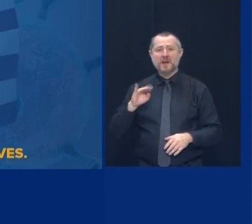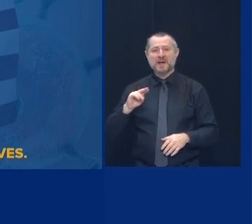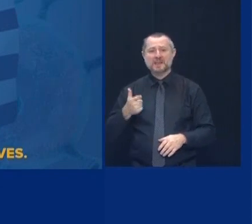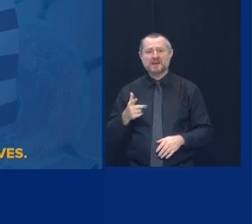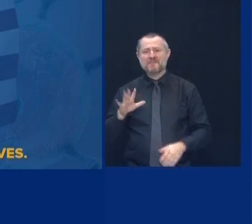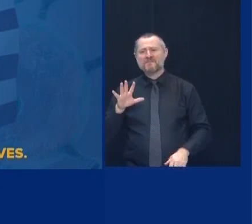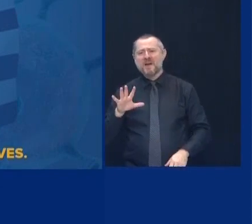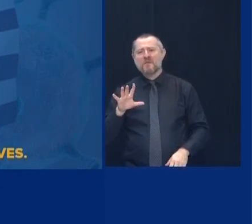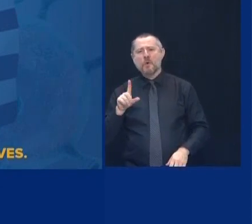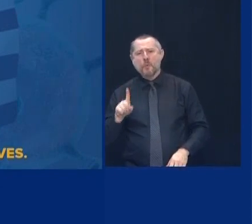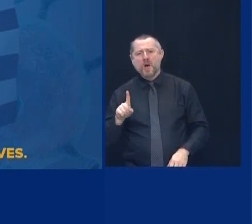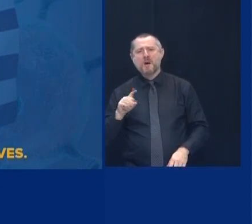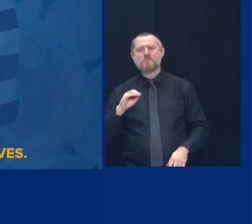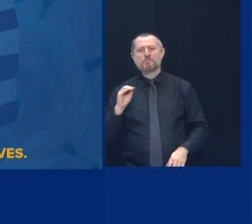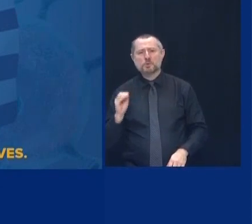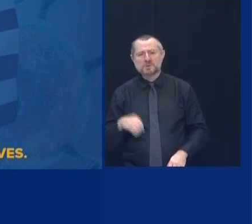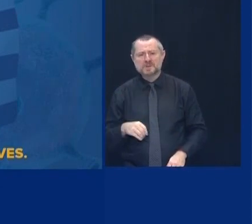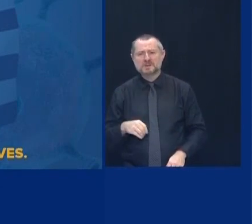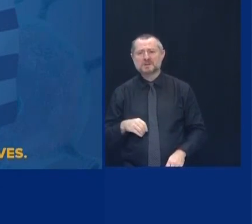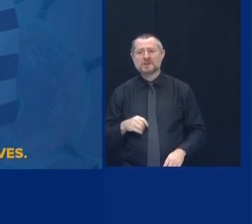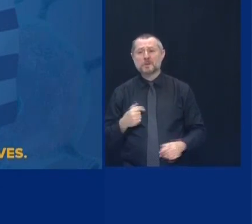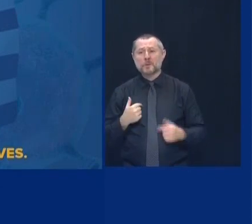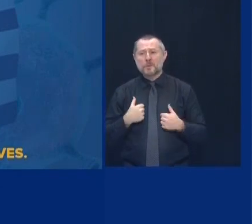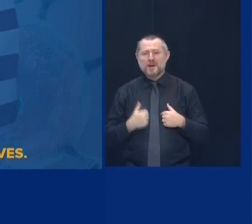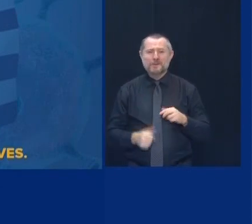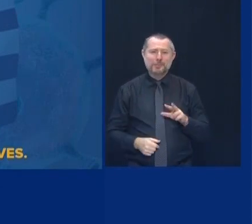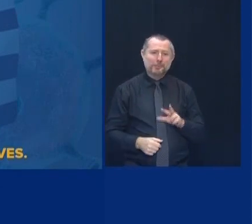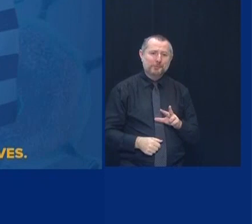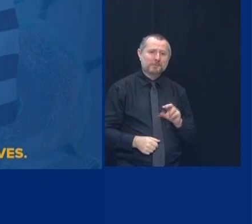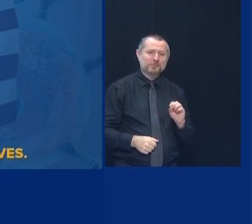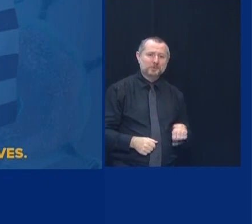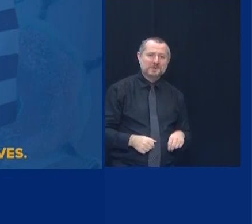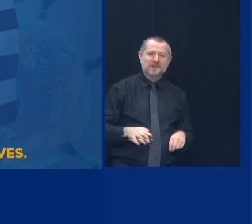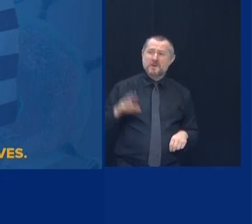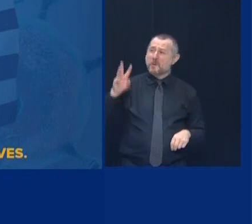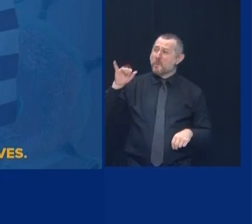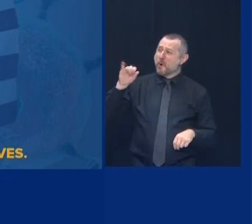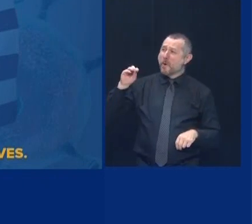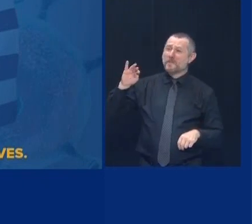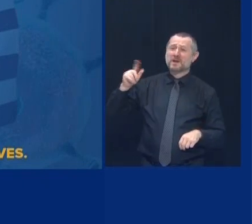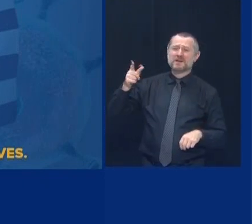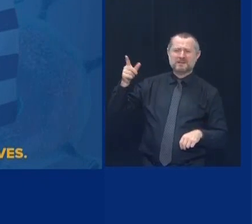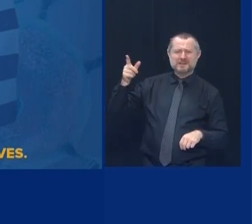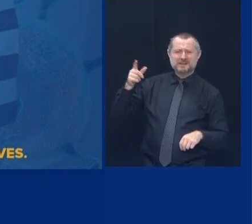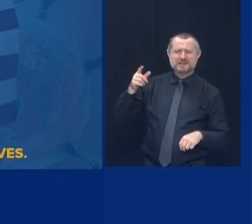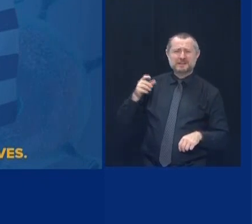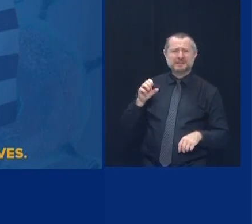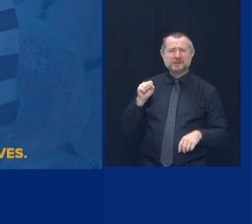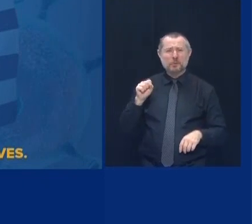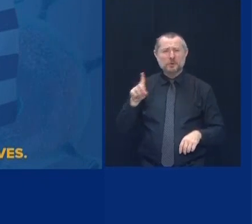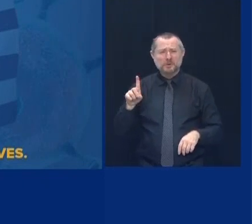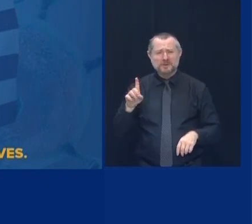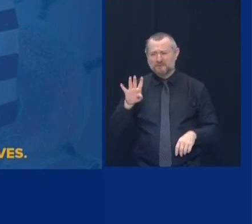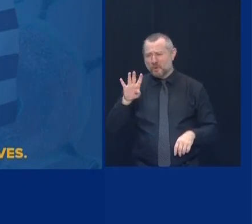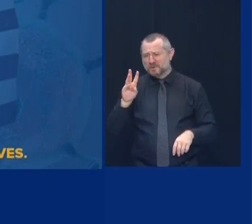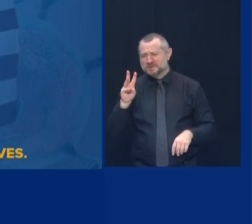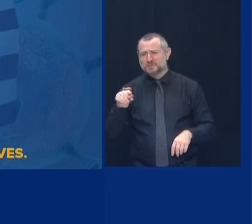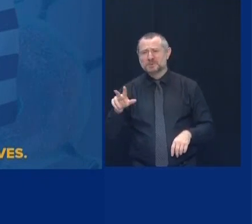LOOK AT HOW HIGH THESEfá NUMBERS WYOMING IS 51%.e1 @R(T&HáhP &HC%